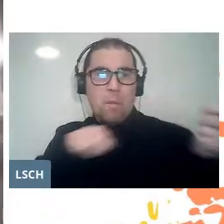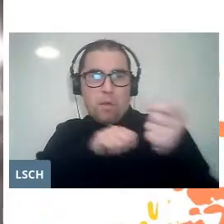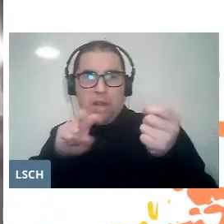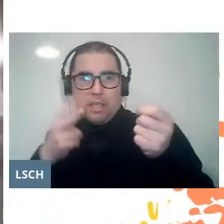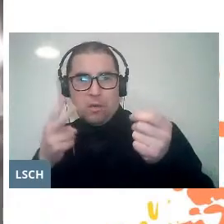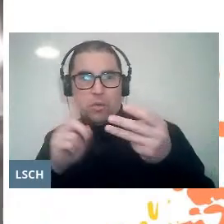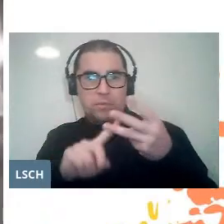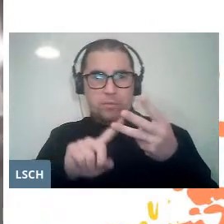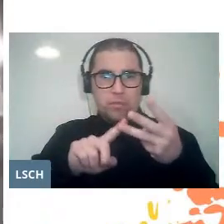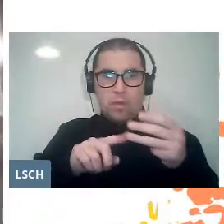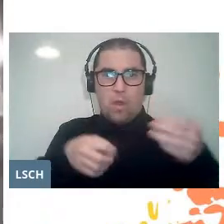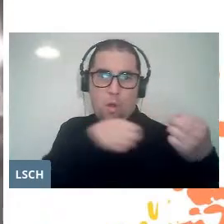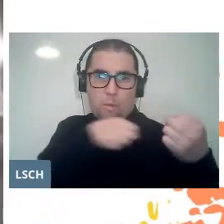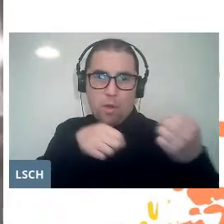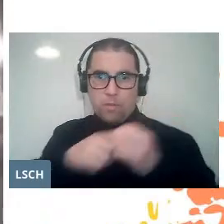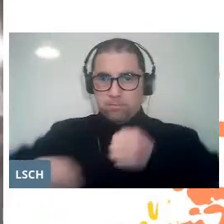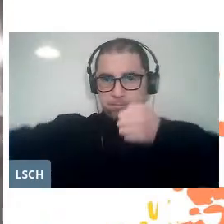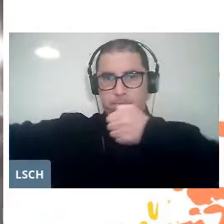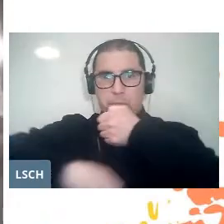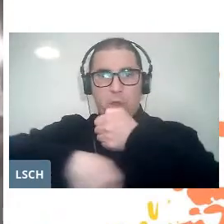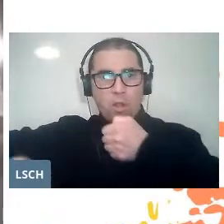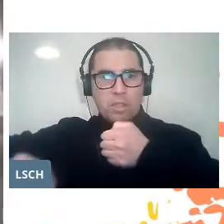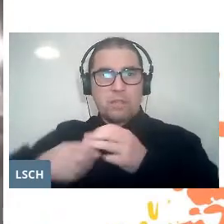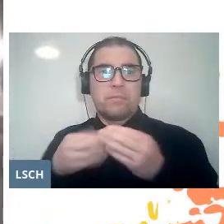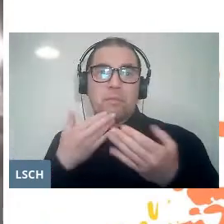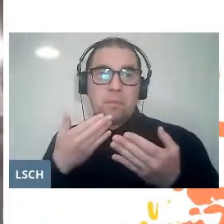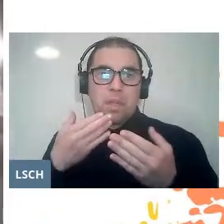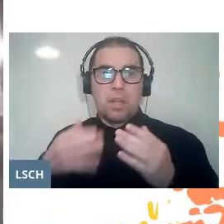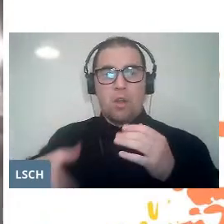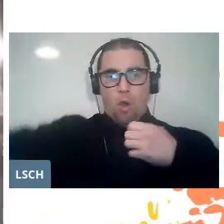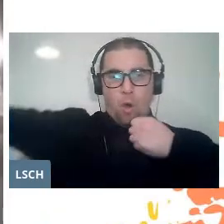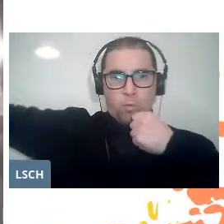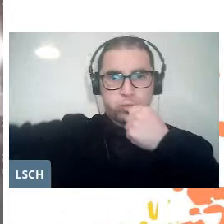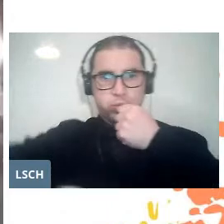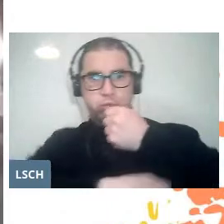violas, cellos and double basses, fundamentally.